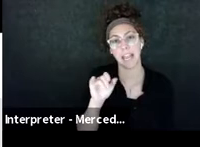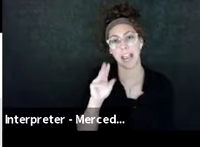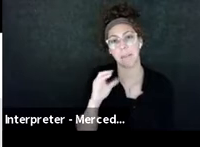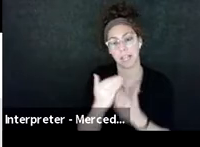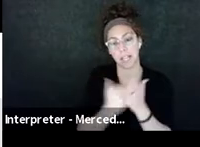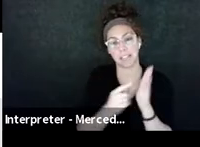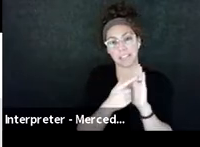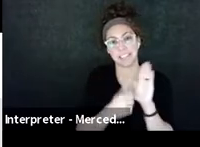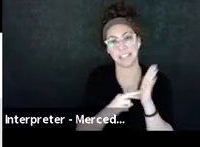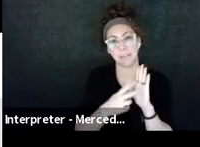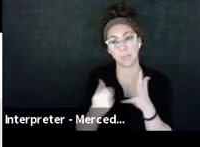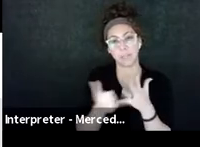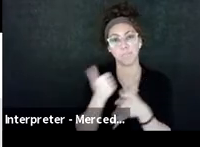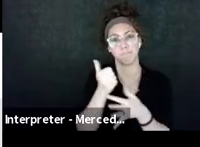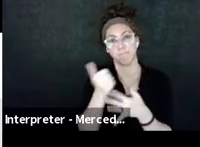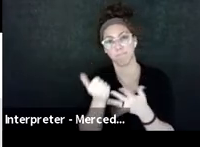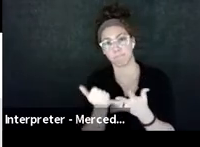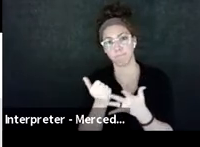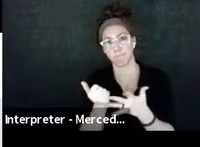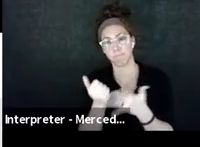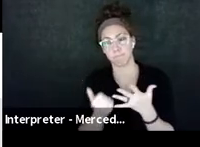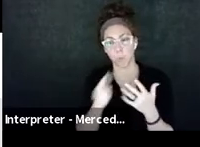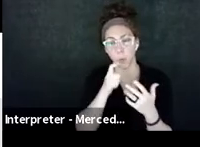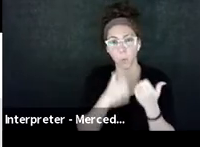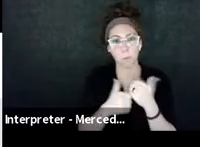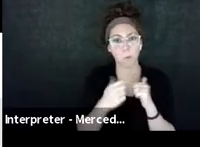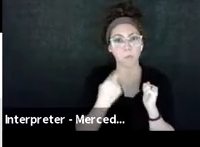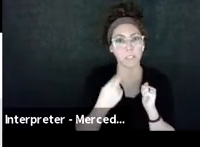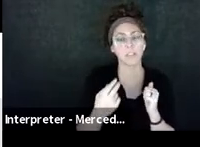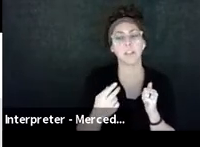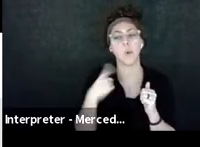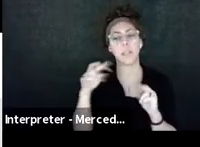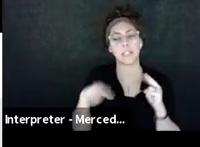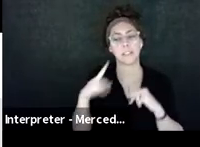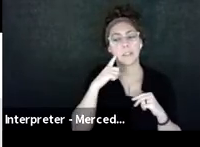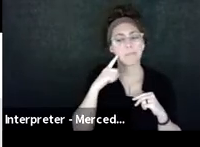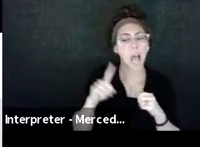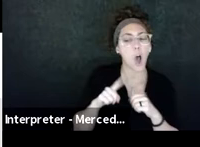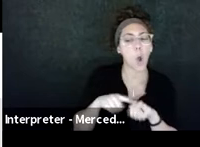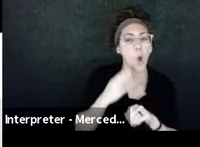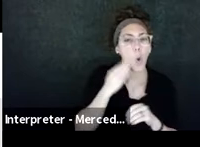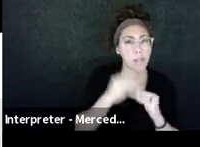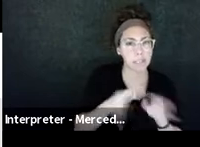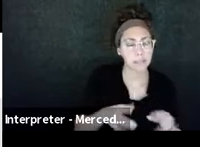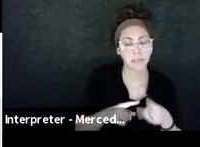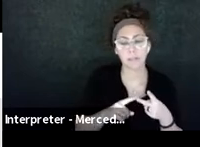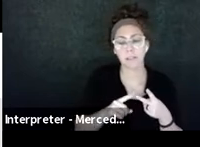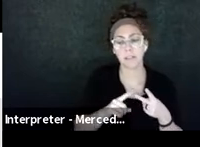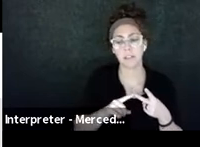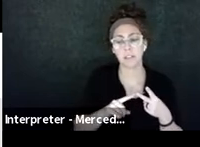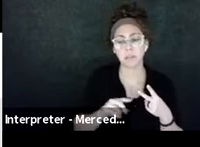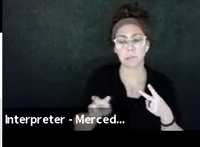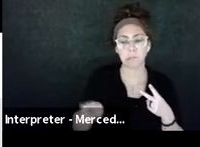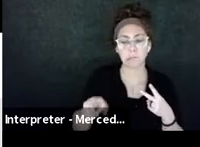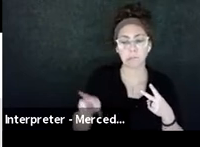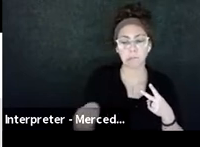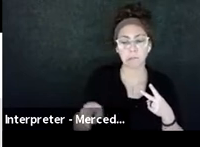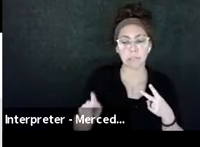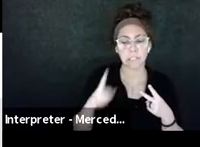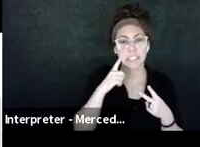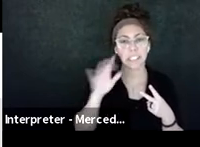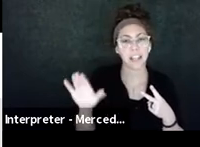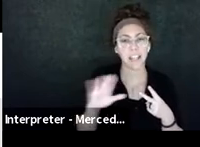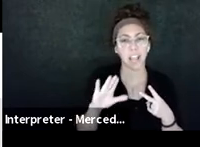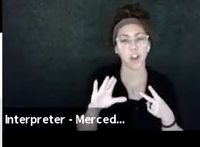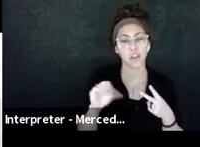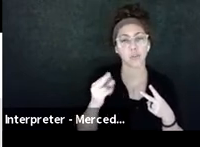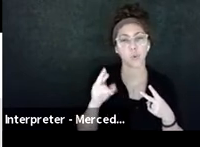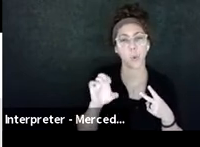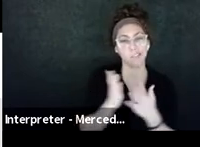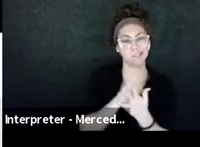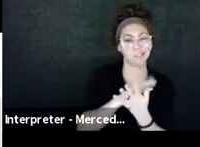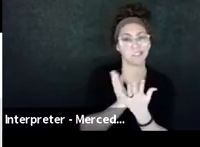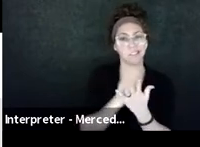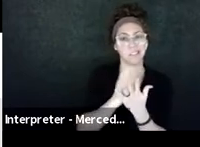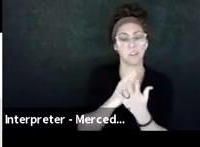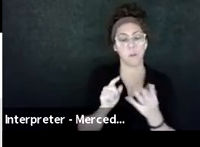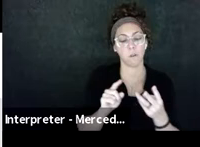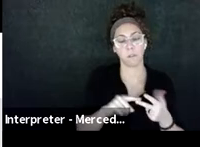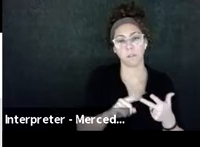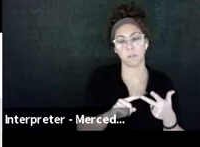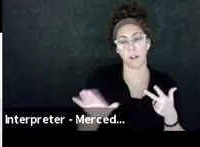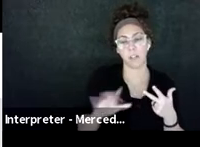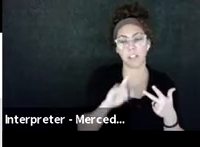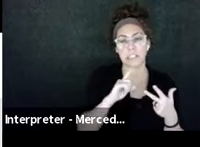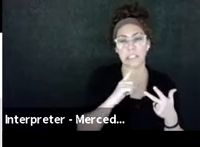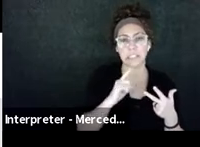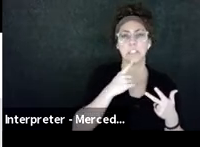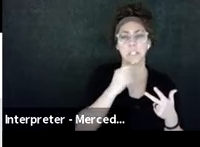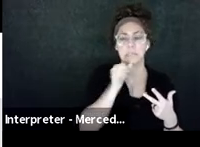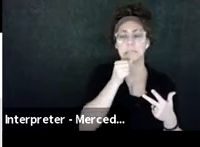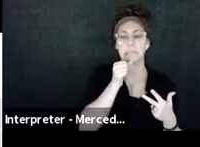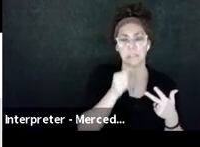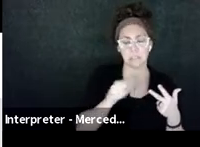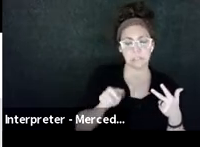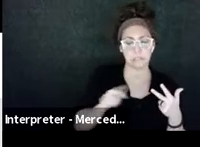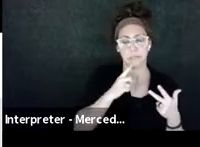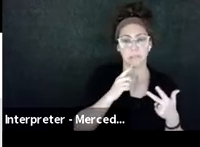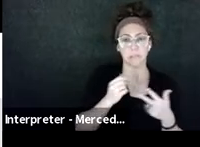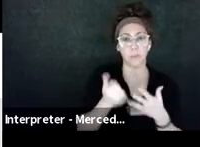maria.rodriguez: Currently, we look at the length of time someone who has been out in the streets. We look at how vulnerable, they, they, they are based on their acuity score and we also look at the severity of the needs. So those are the highest and our list. And then we basically go down from there.